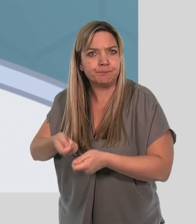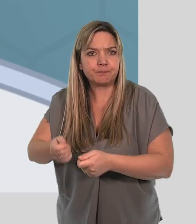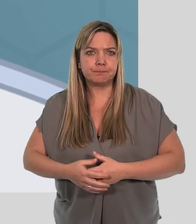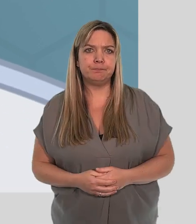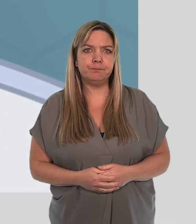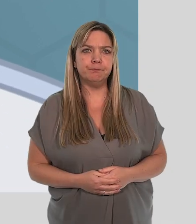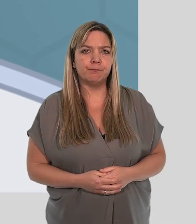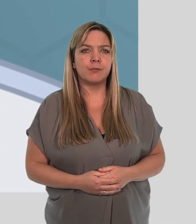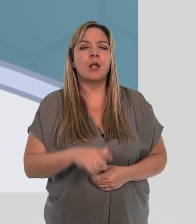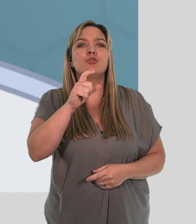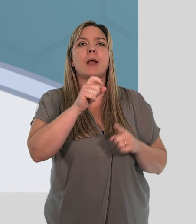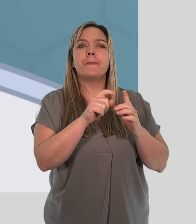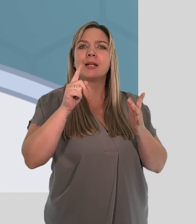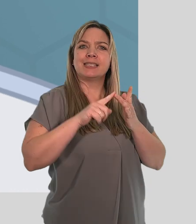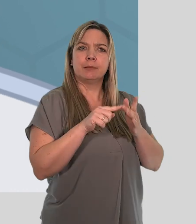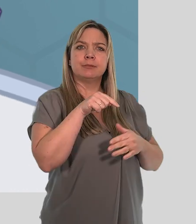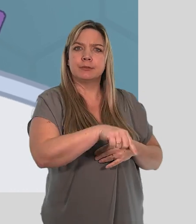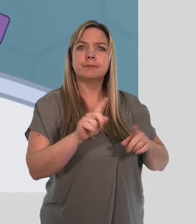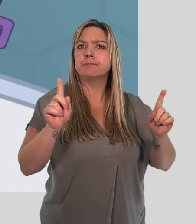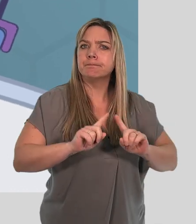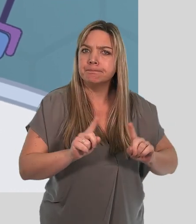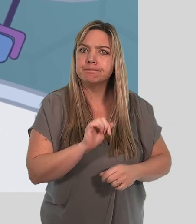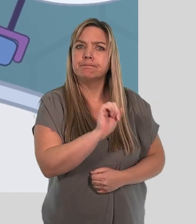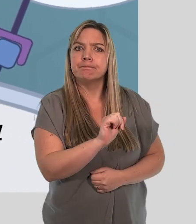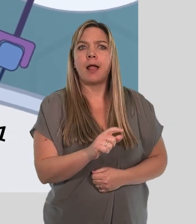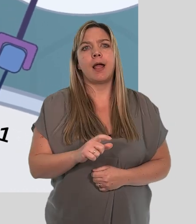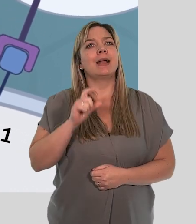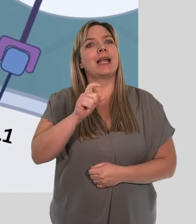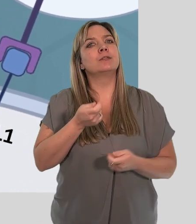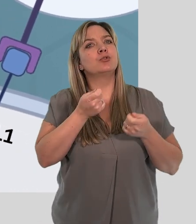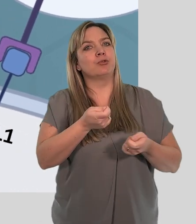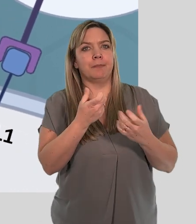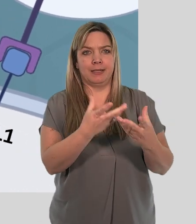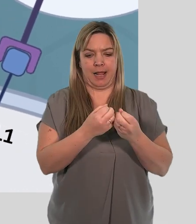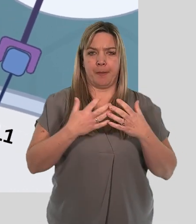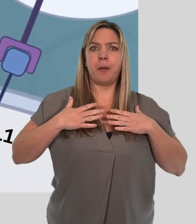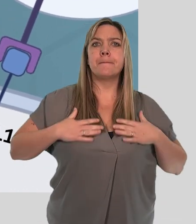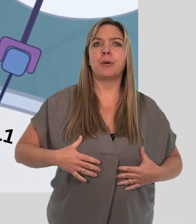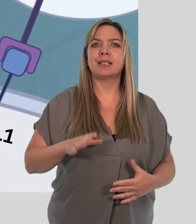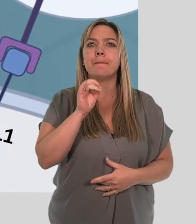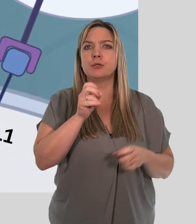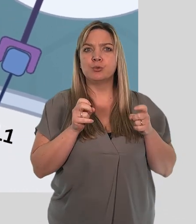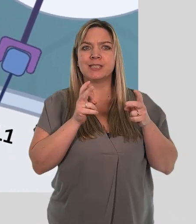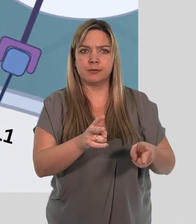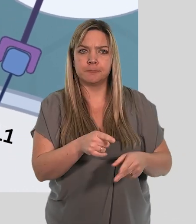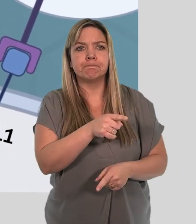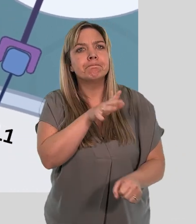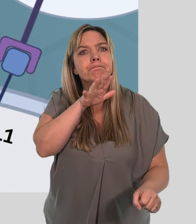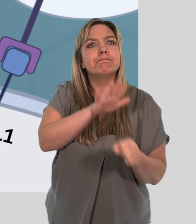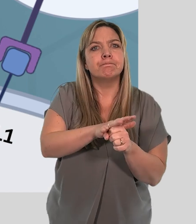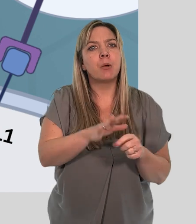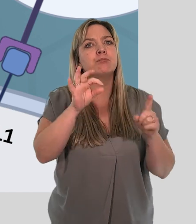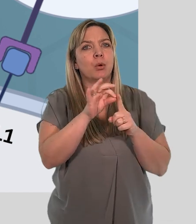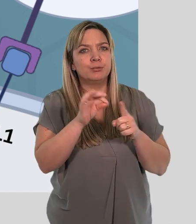that work by blocking proteins that sit on the surface of either immune cells, usually T-cells, or antigen presenting cells.